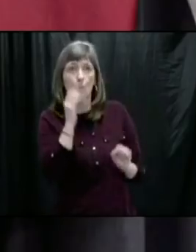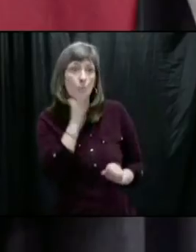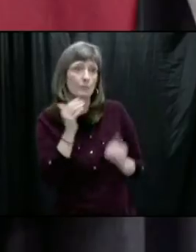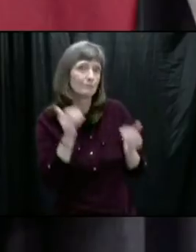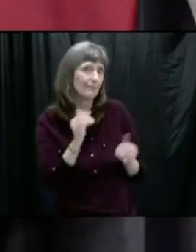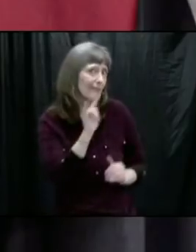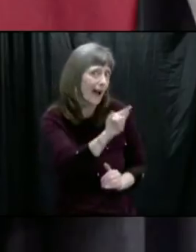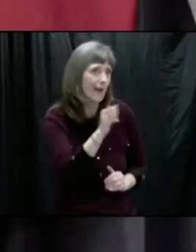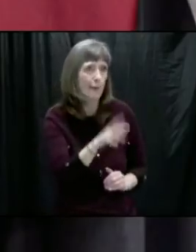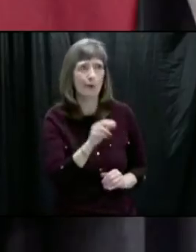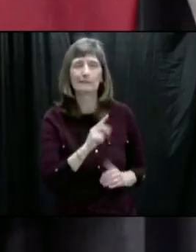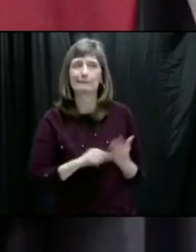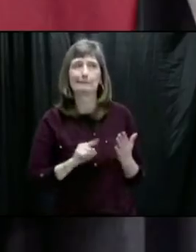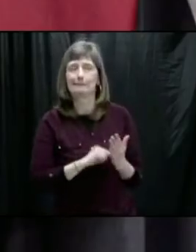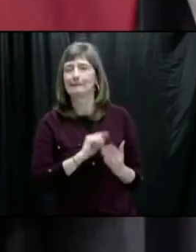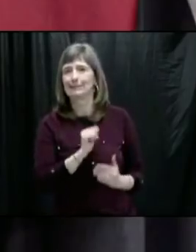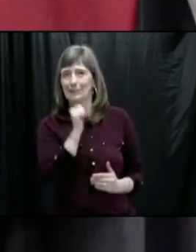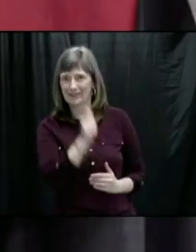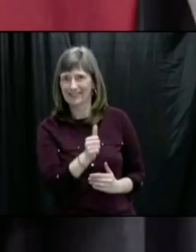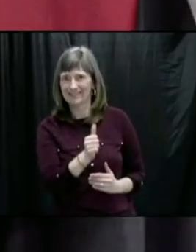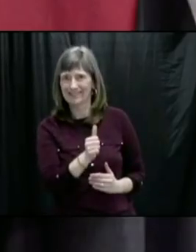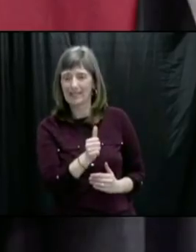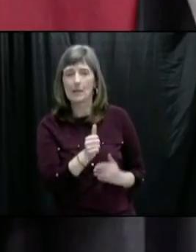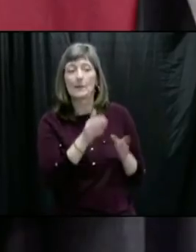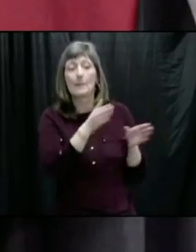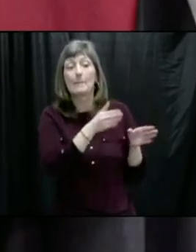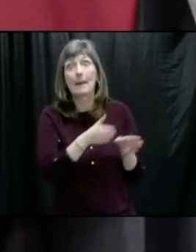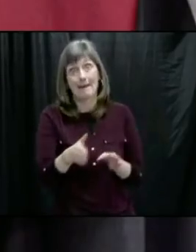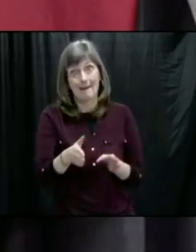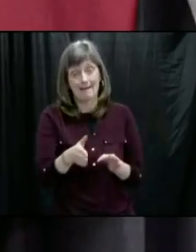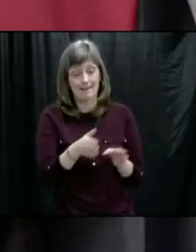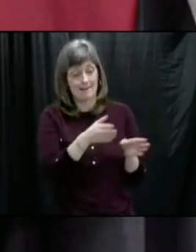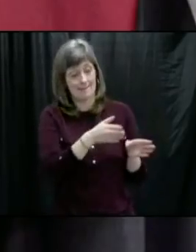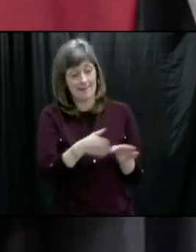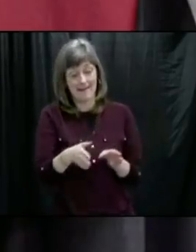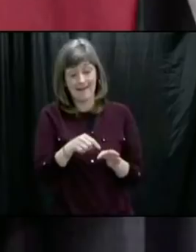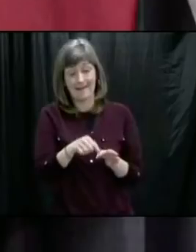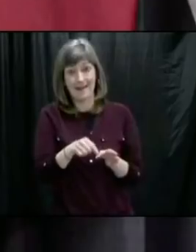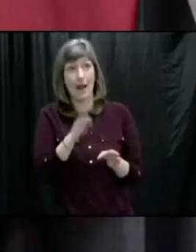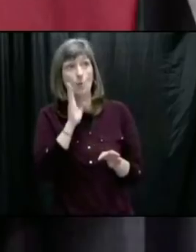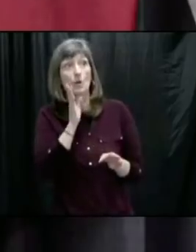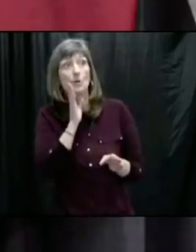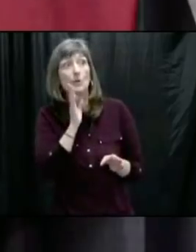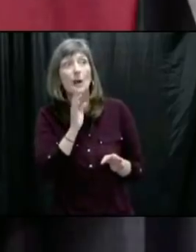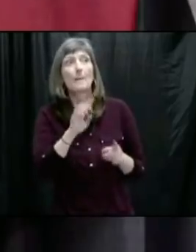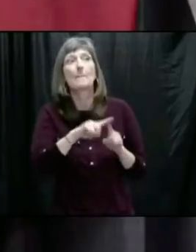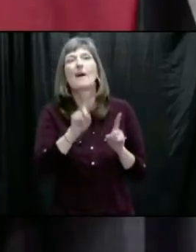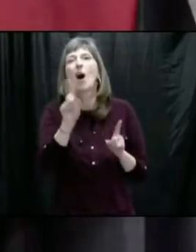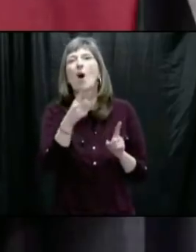SERVICES AND YOU USE THAT TO MAKE A PLAN.